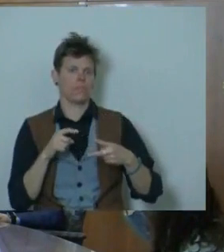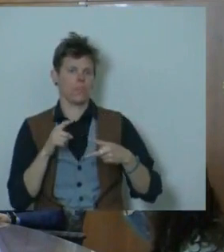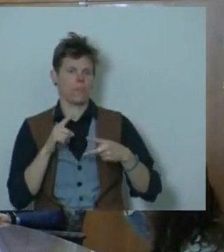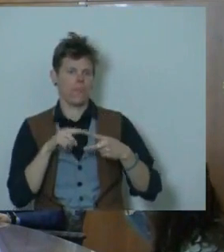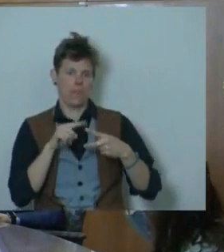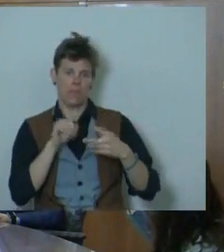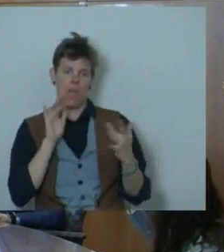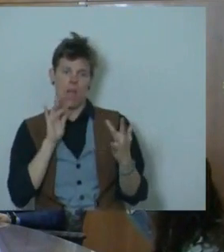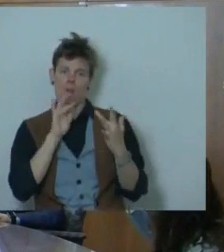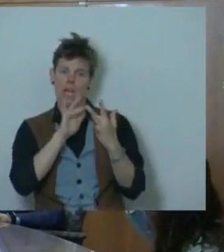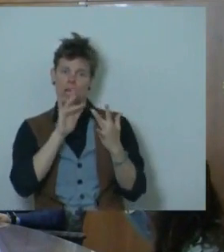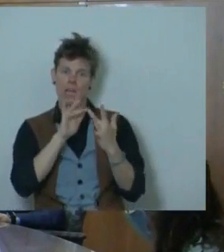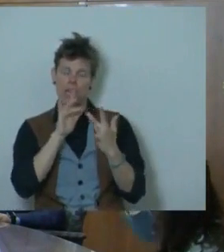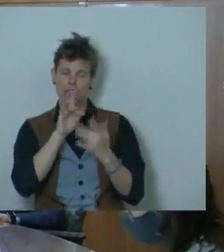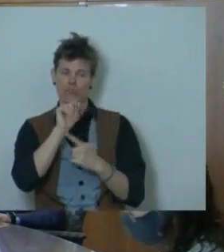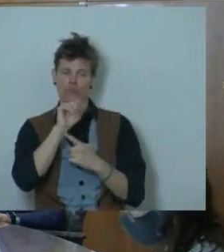I HAVE TWO QUICK QUESTIONS.